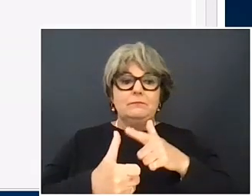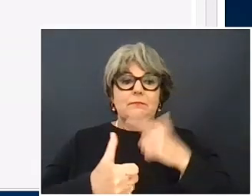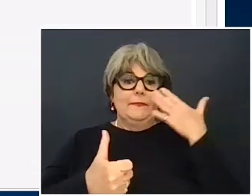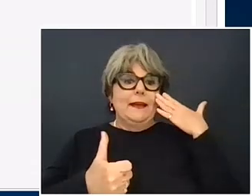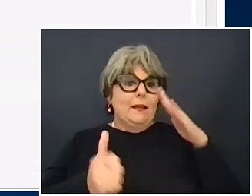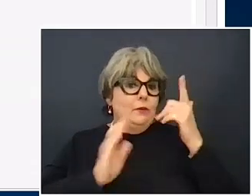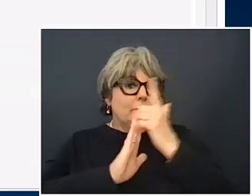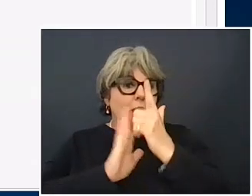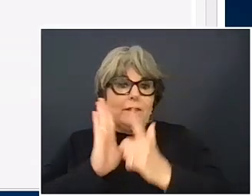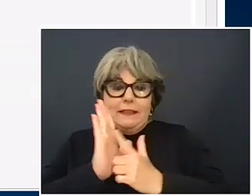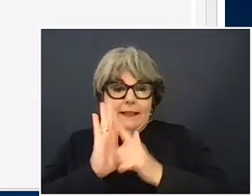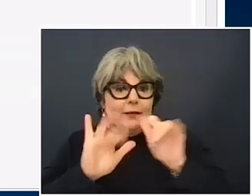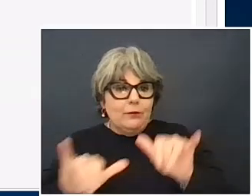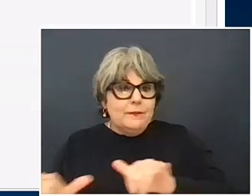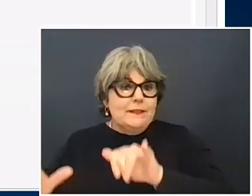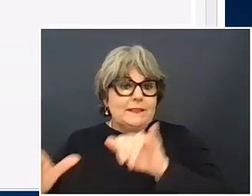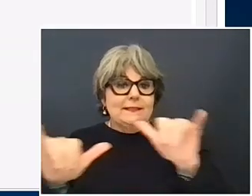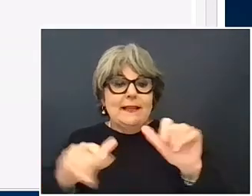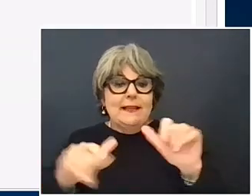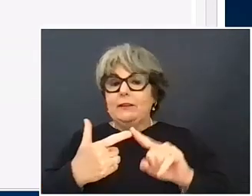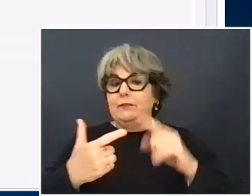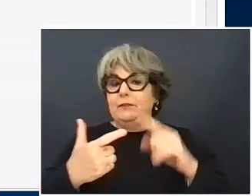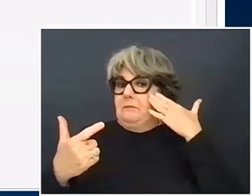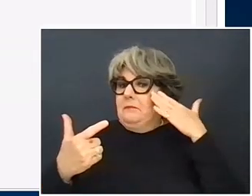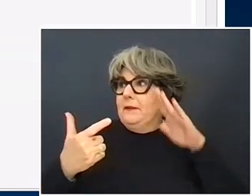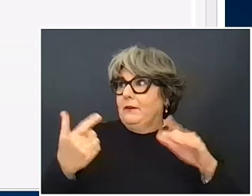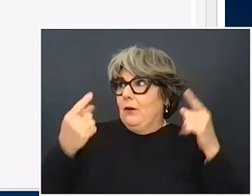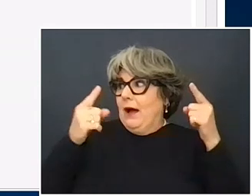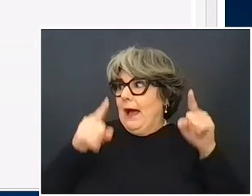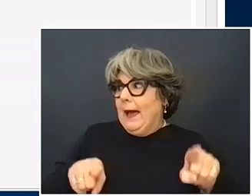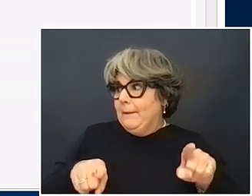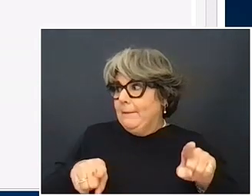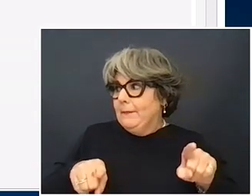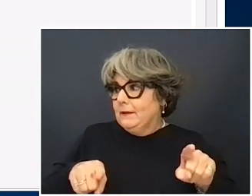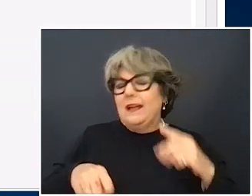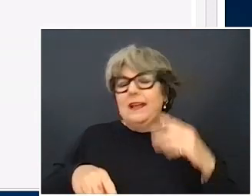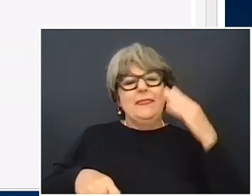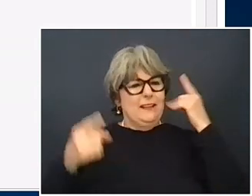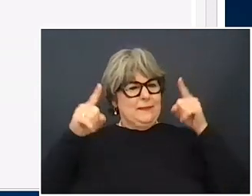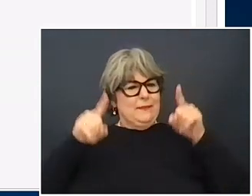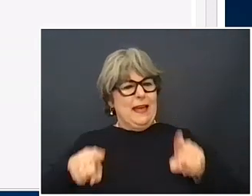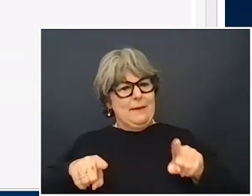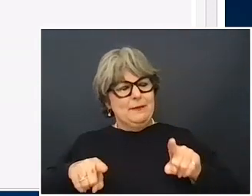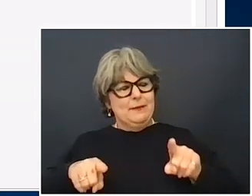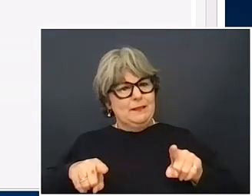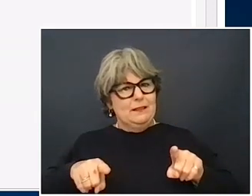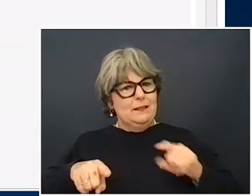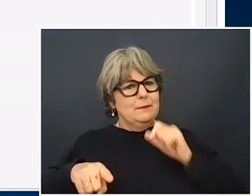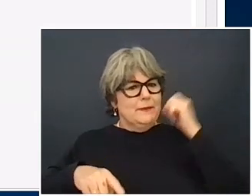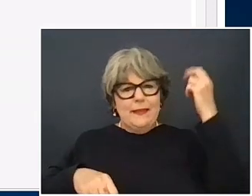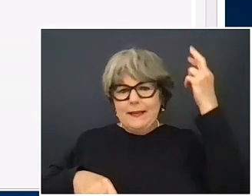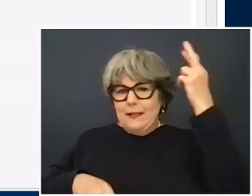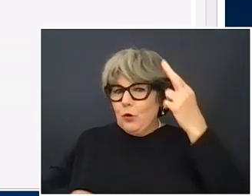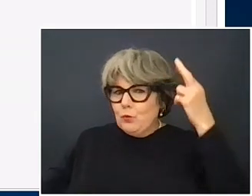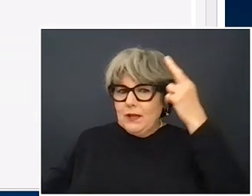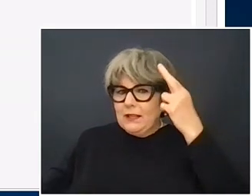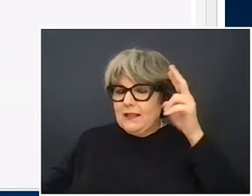They don't know that something happened that- they know something happened that shouldn't have, but they don't realize that they can even complain anywhere.